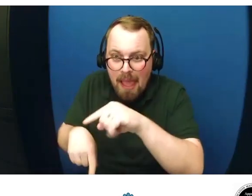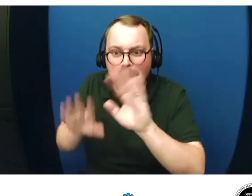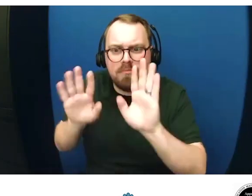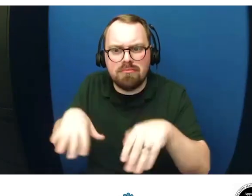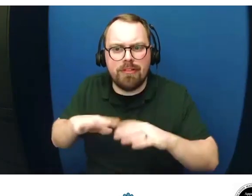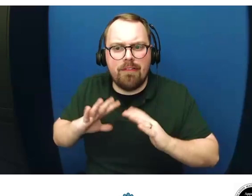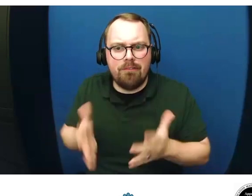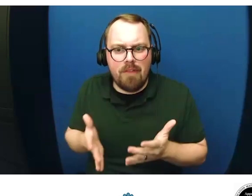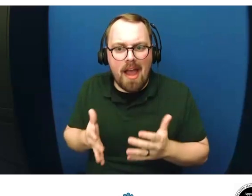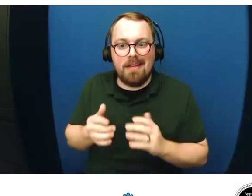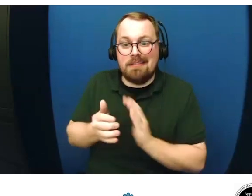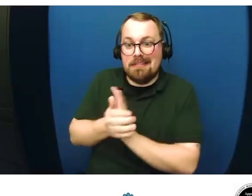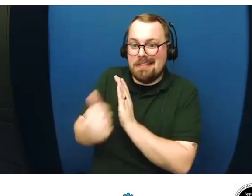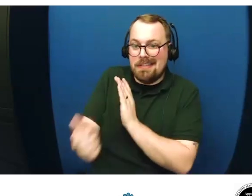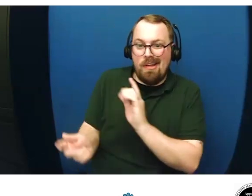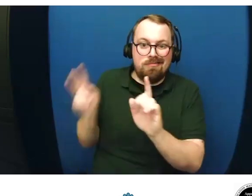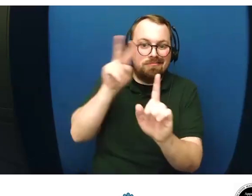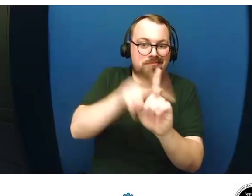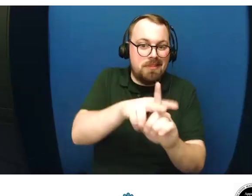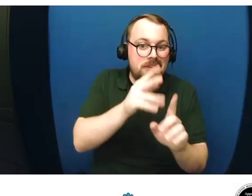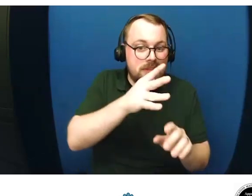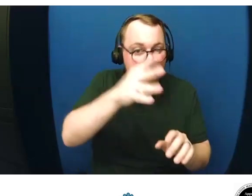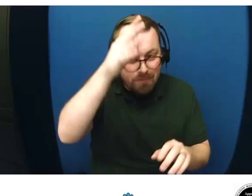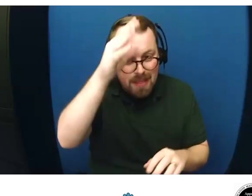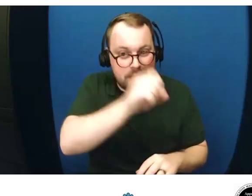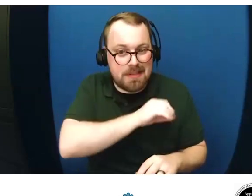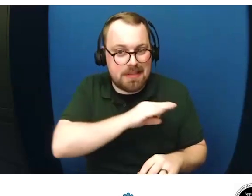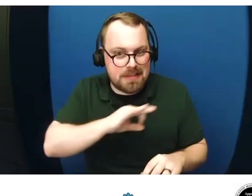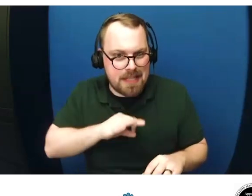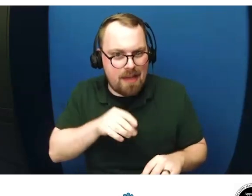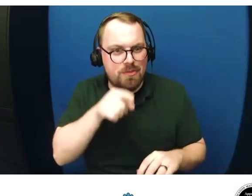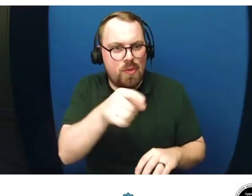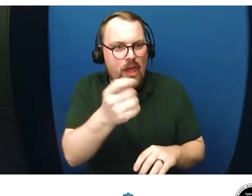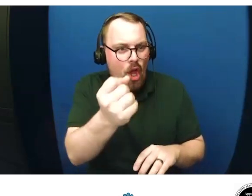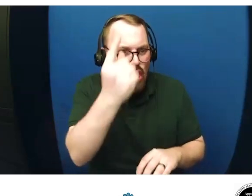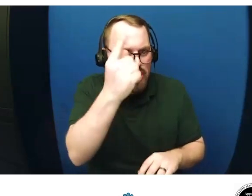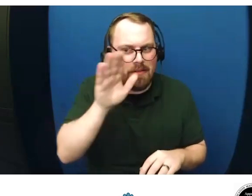be for the family and for the staff that's supporting the student, making sure that